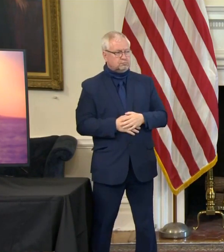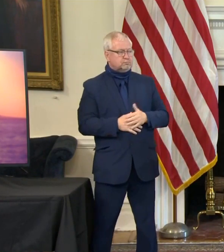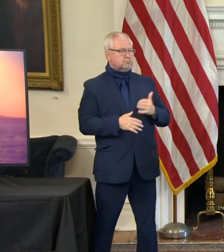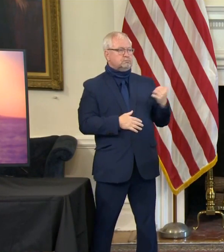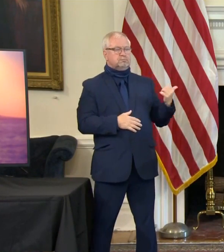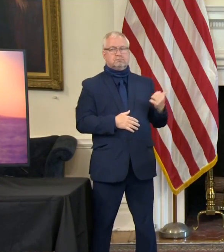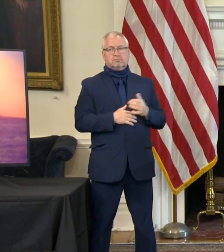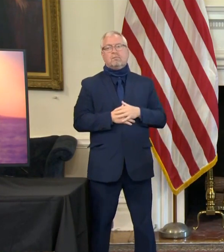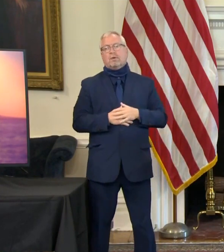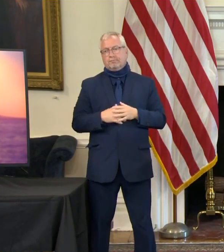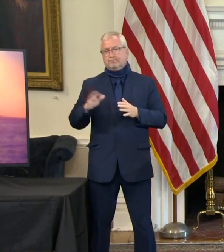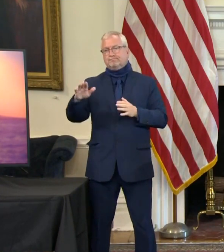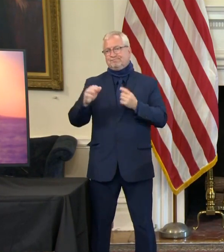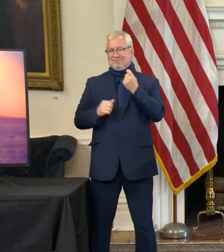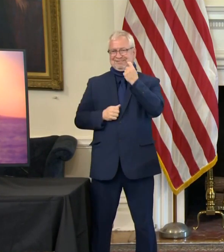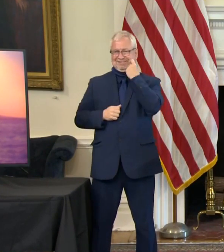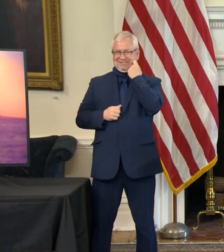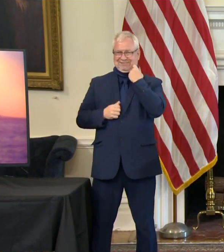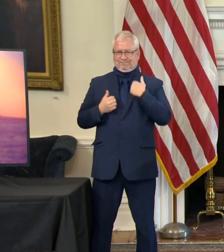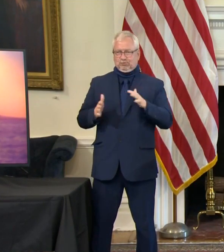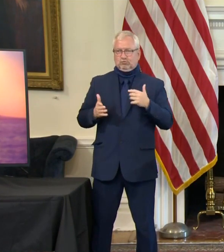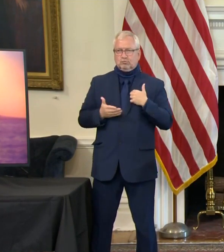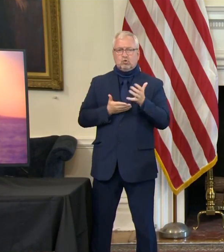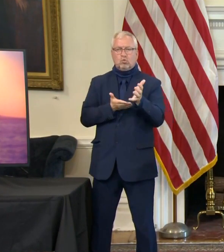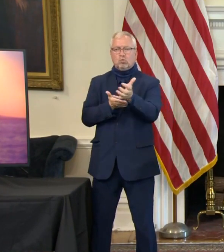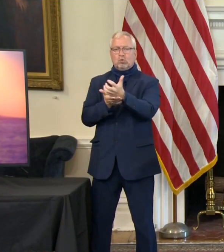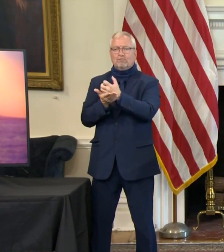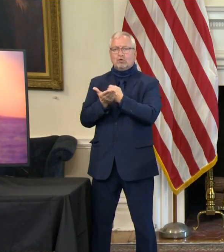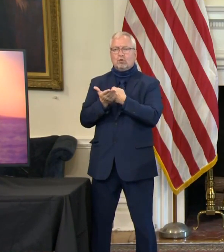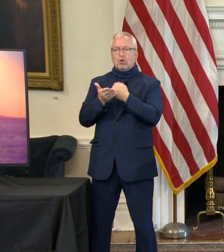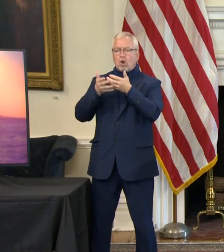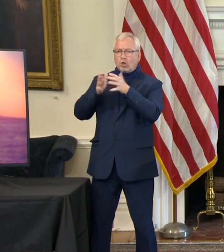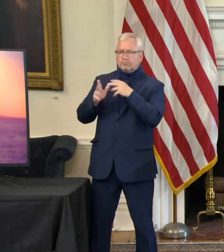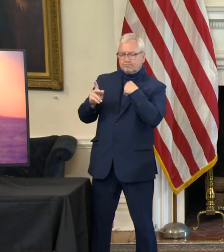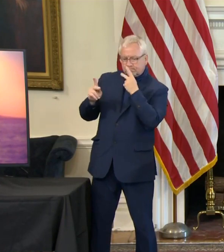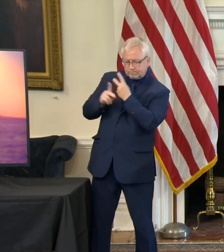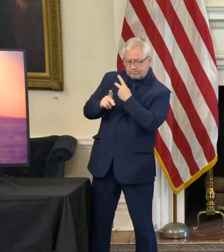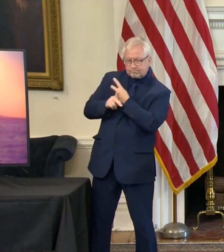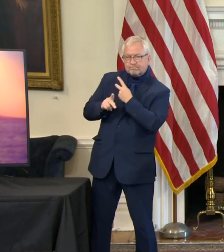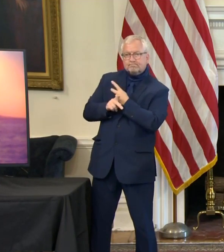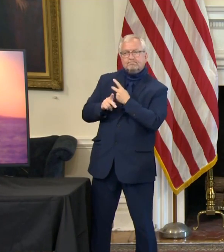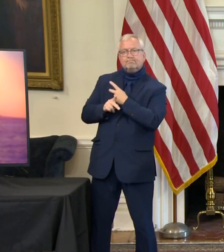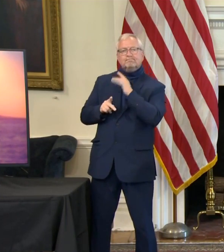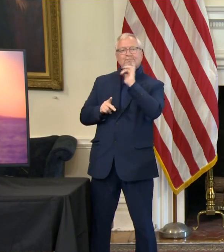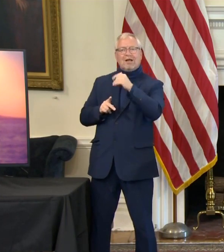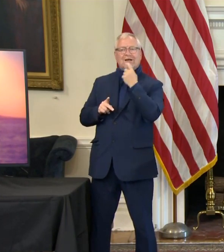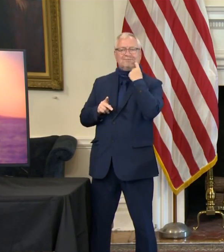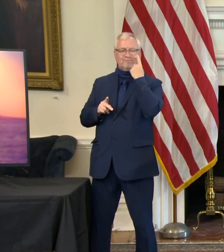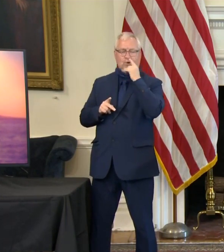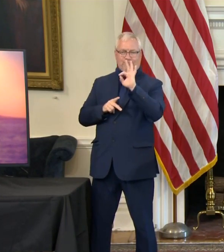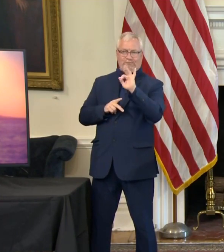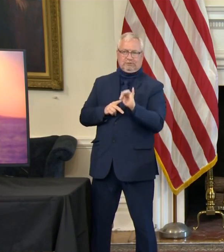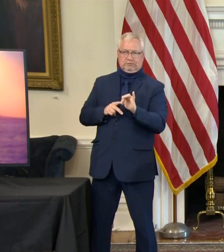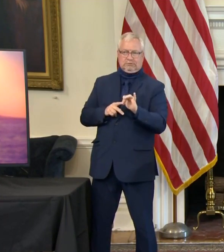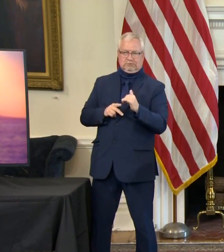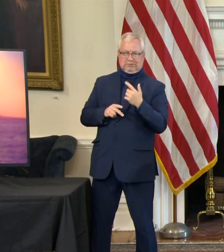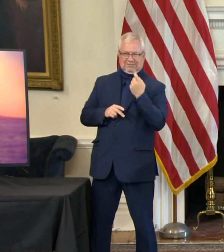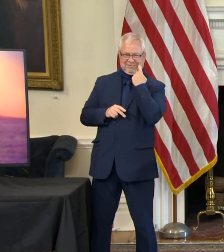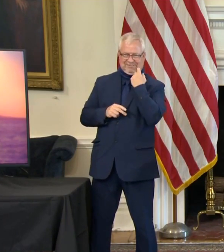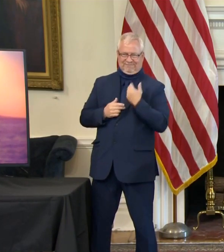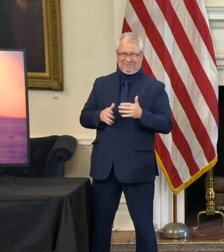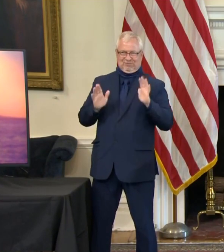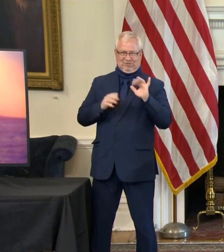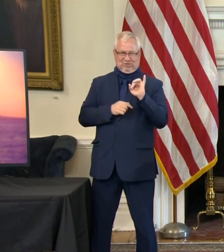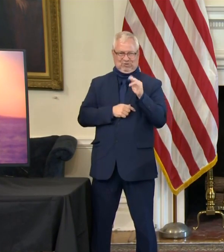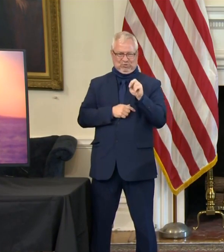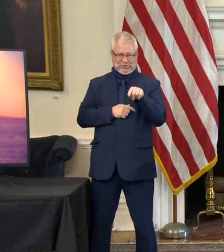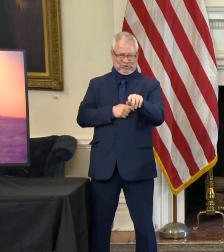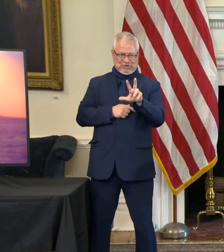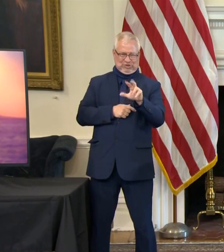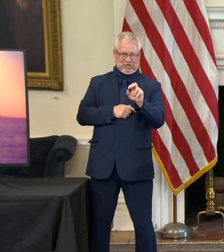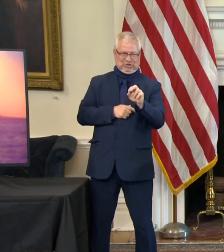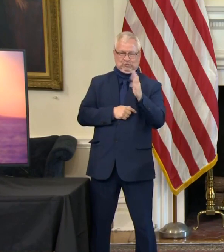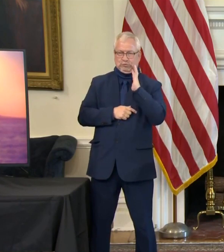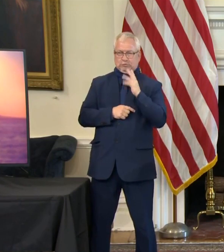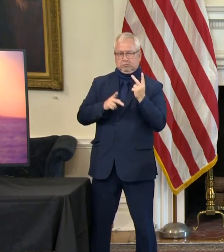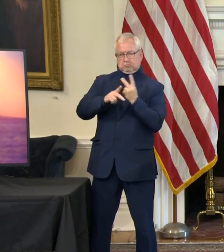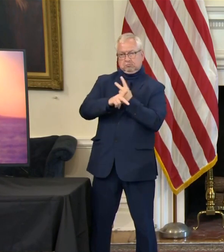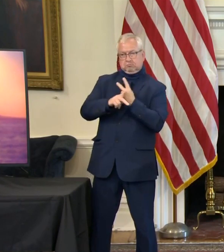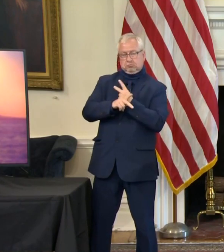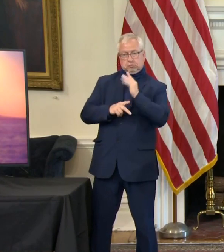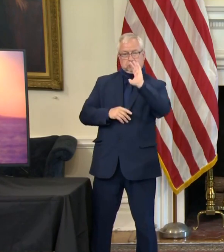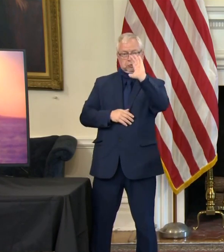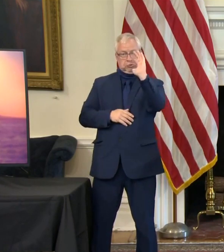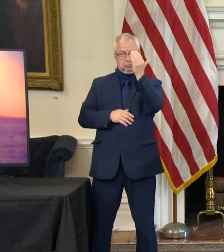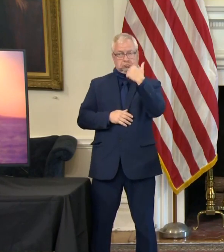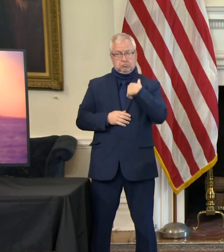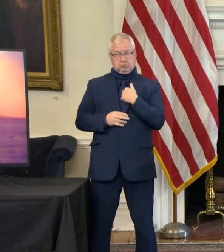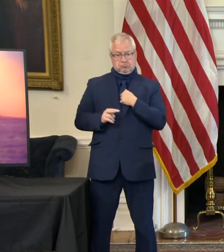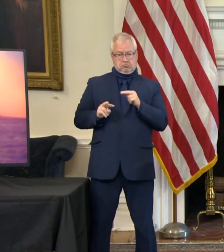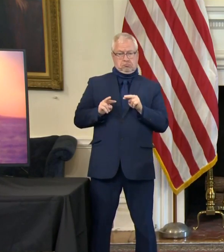IT IS A GREAT QUESTION AND THE COMPTROLLER DID SOME REVENUE LOSSES PROJECTIONS FOR THE FISCAL YEAR THAT IS ENDING JULY 1.